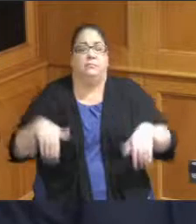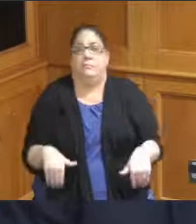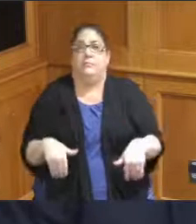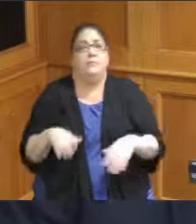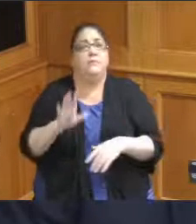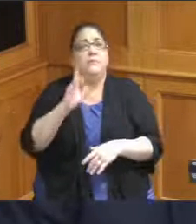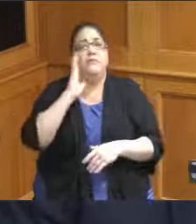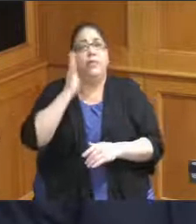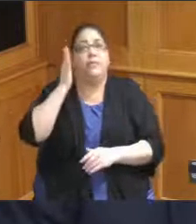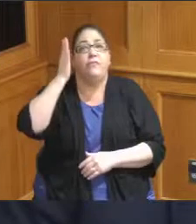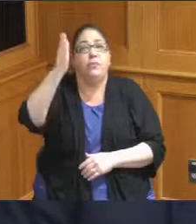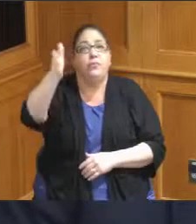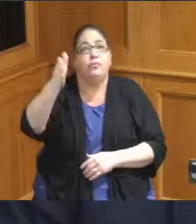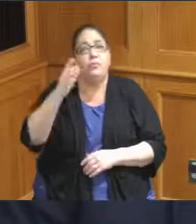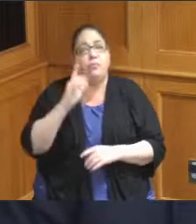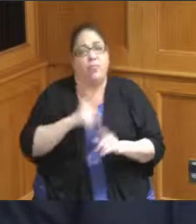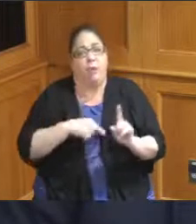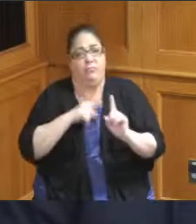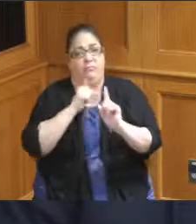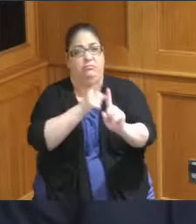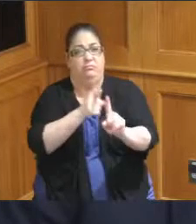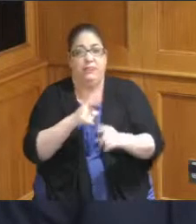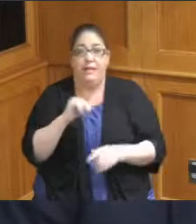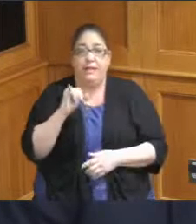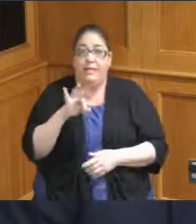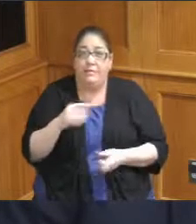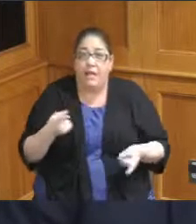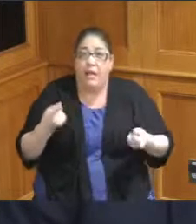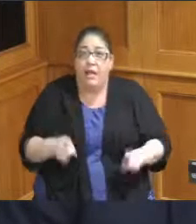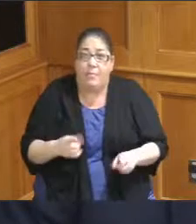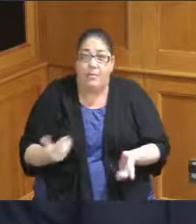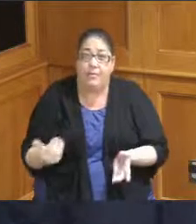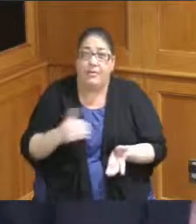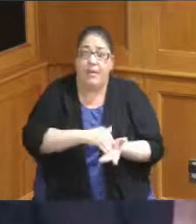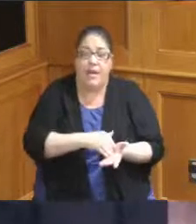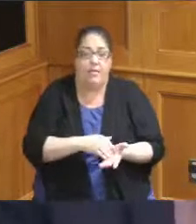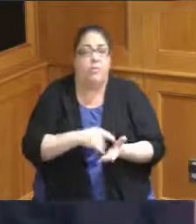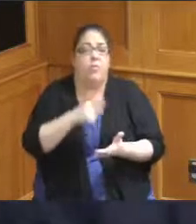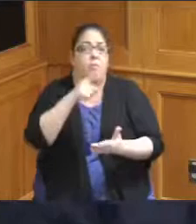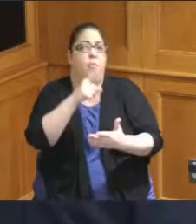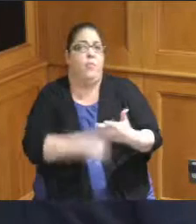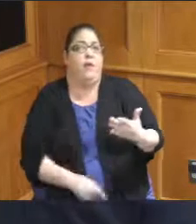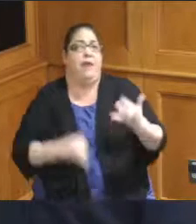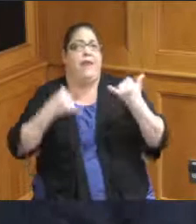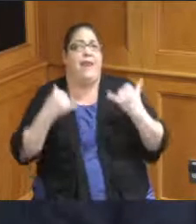am getting to if if something like this were to happen again what have you now built into your